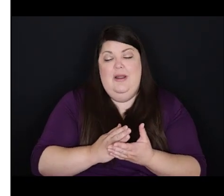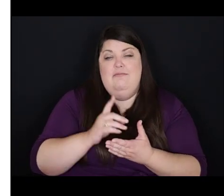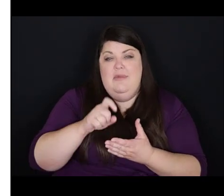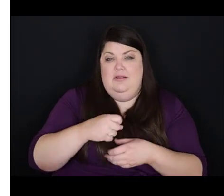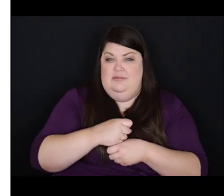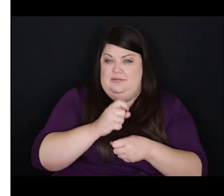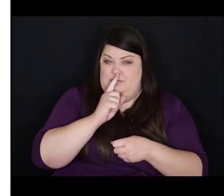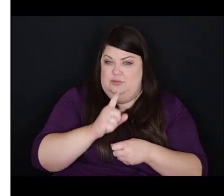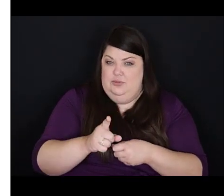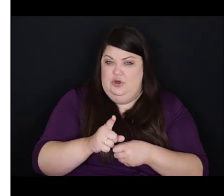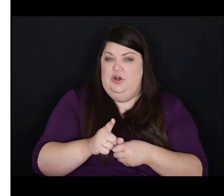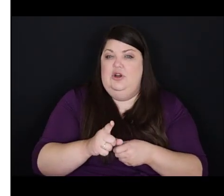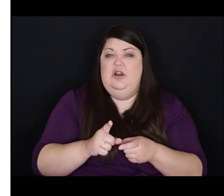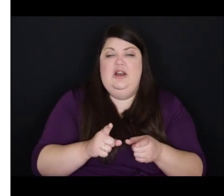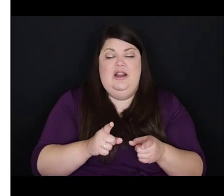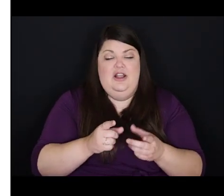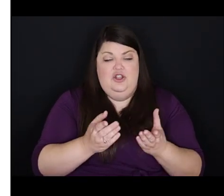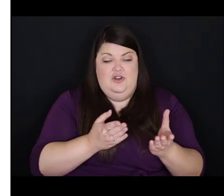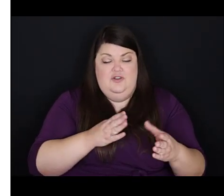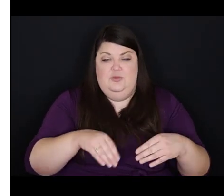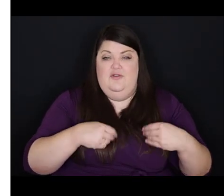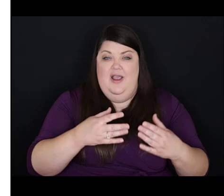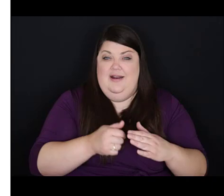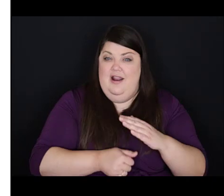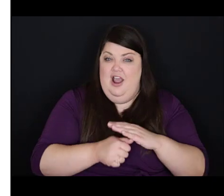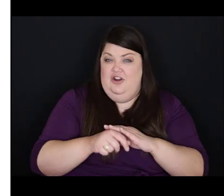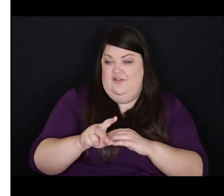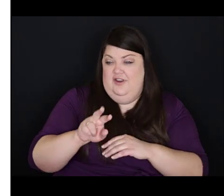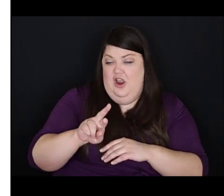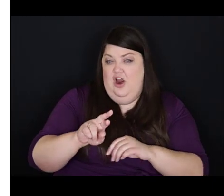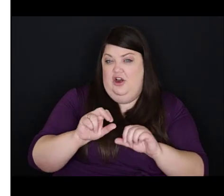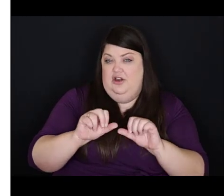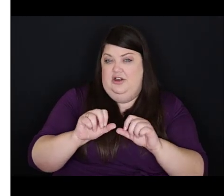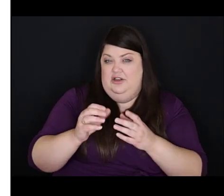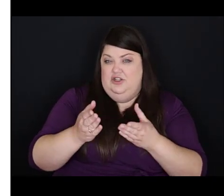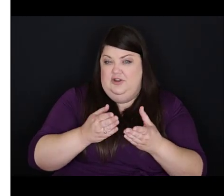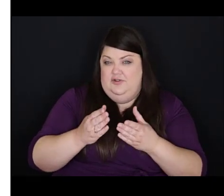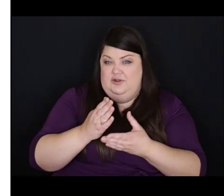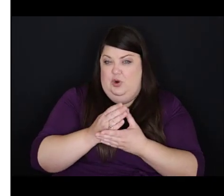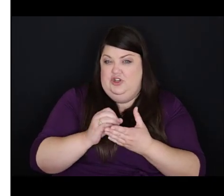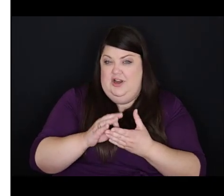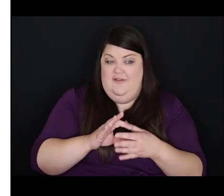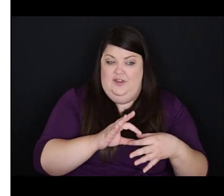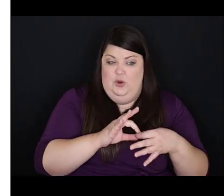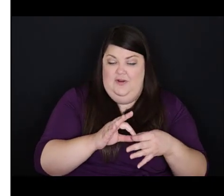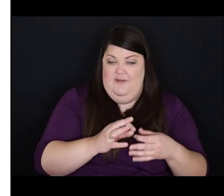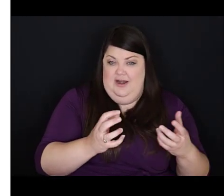provided under the VR services portion of the Unified and Combined State Plan will